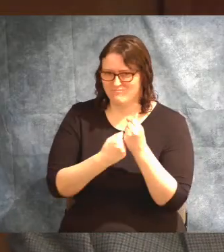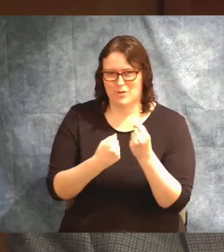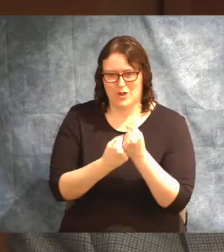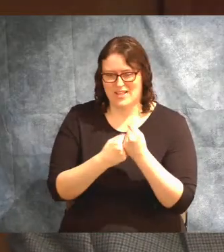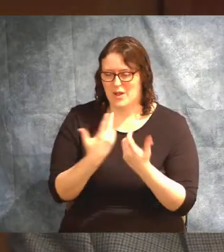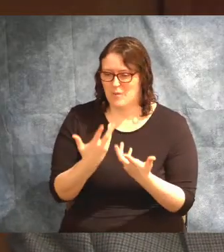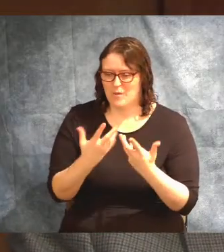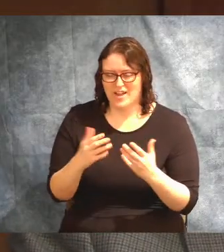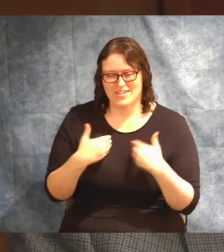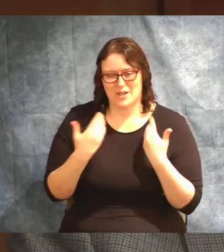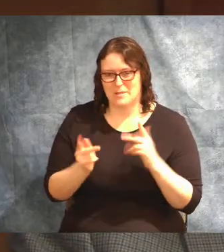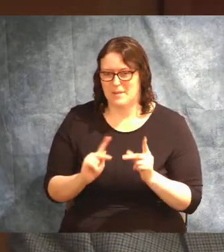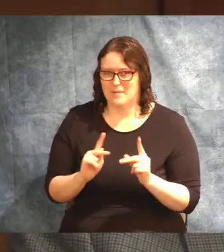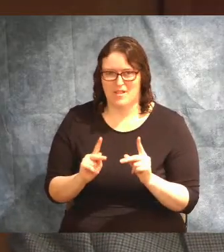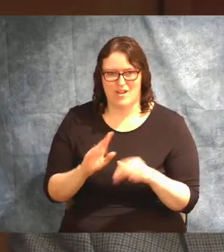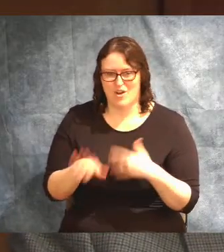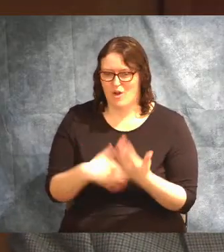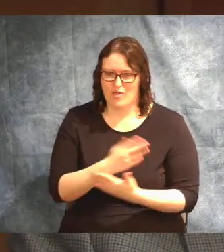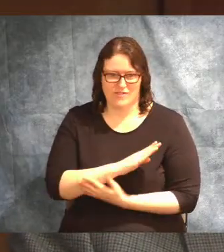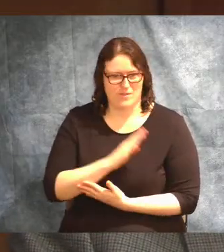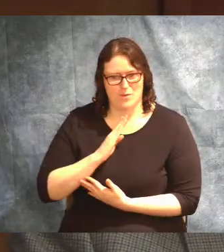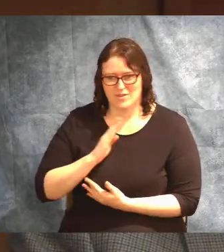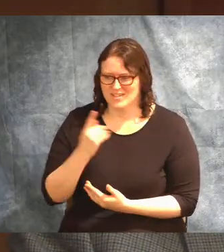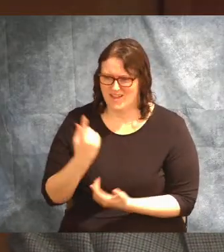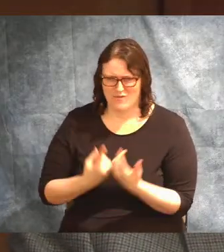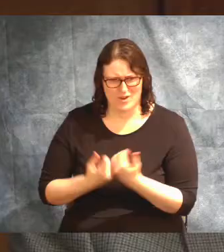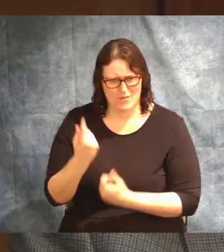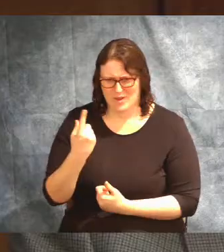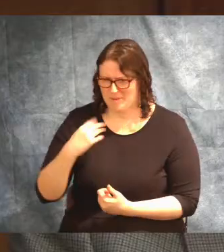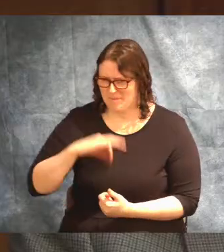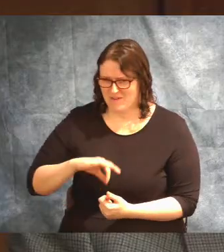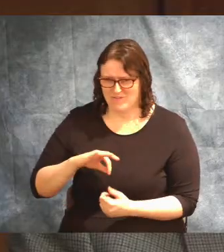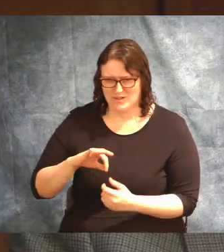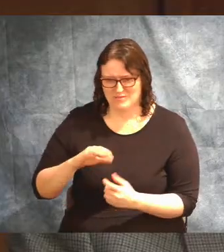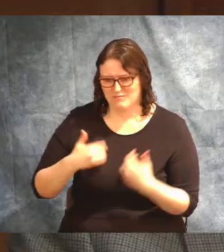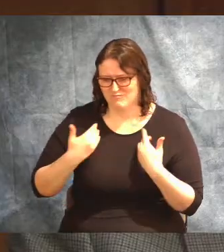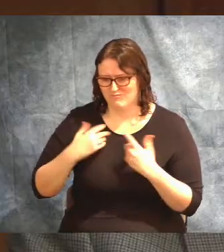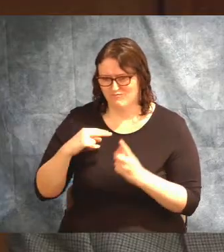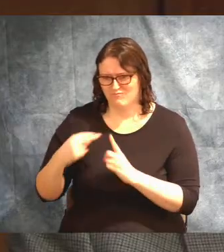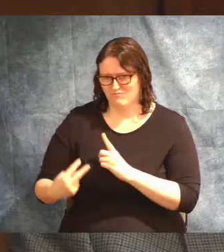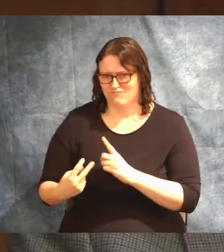everybody benefits from the young voices and so we can maybe build upon that recommendation as we go.